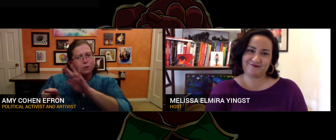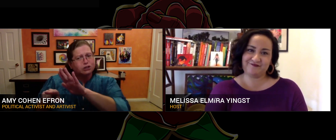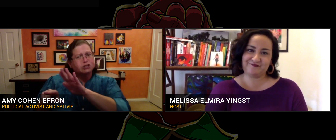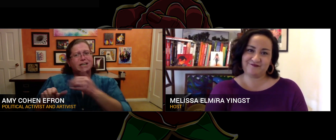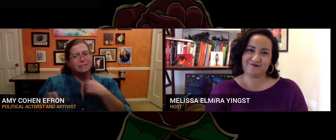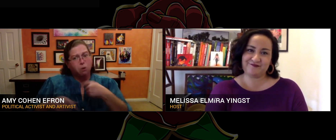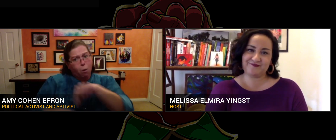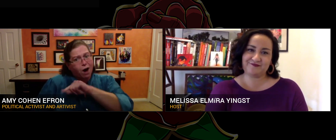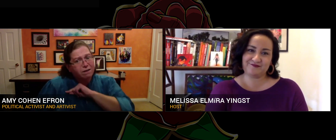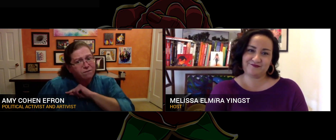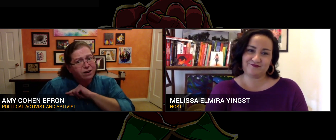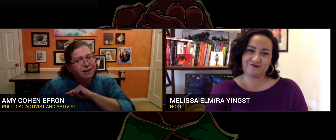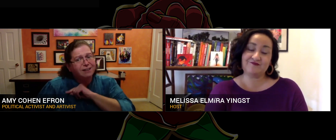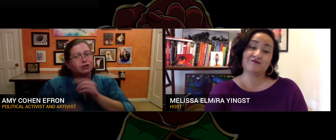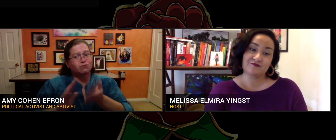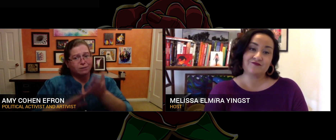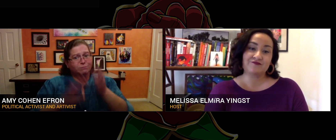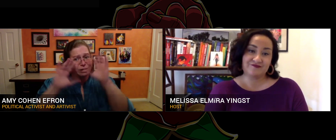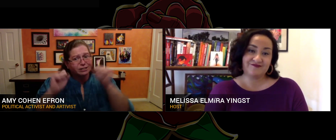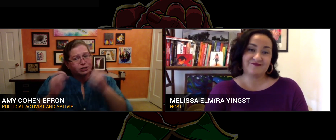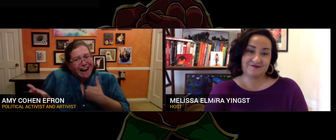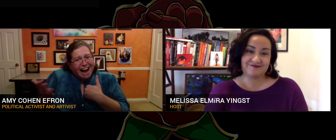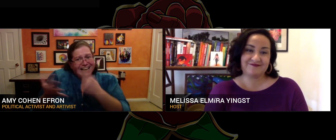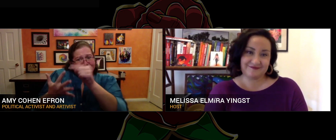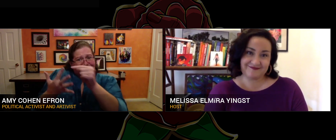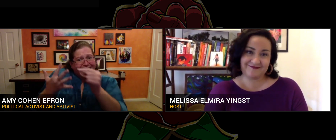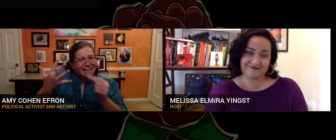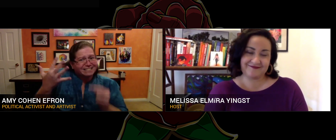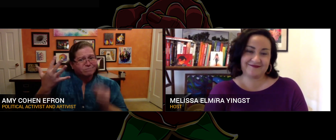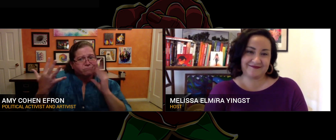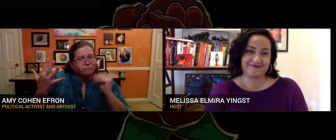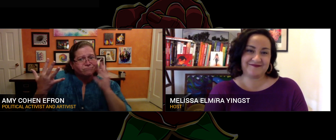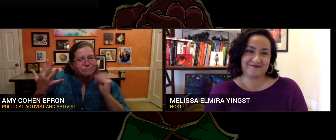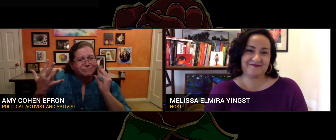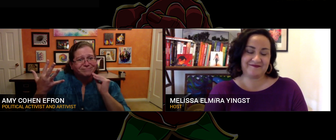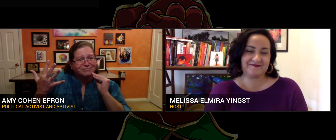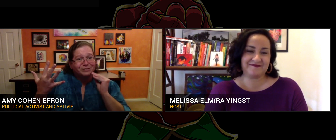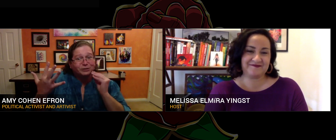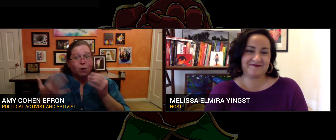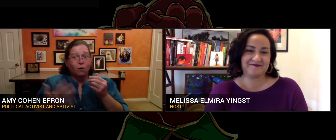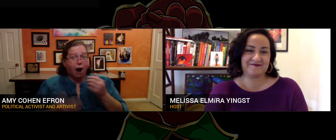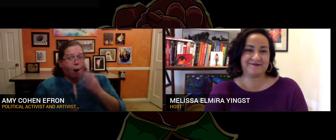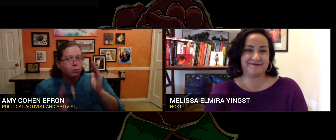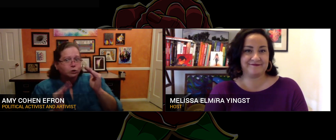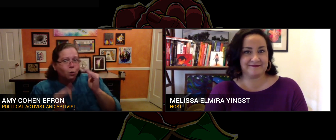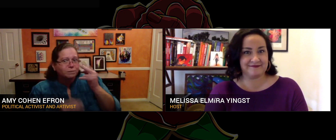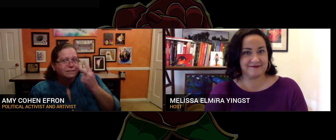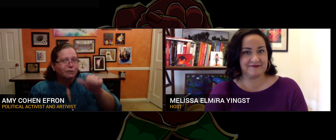But she is qualified to run for President. She has the experience.